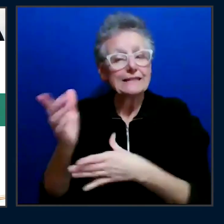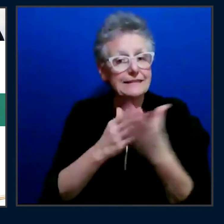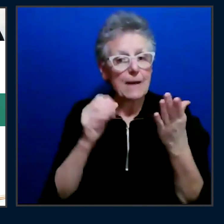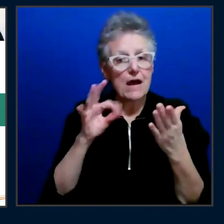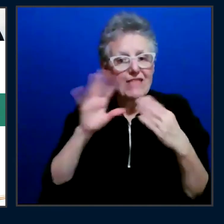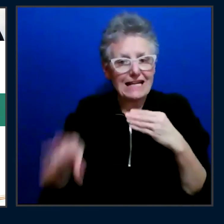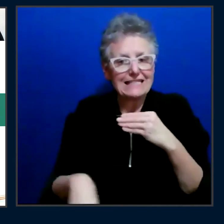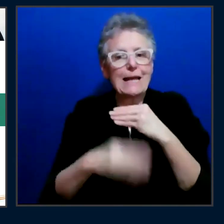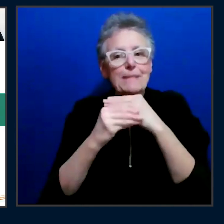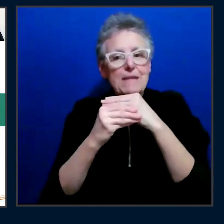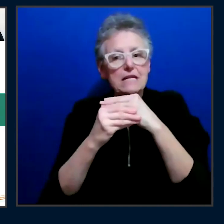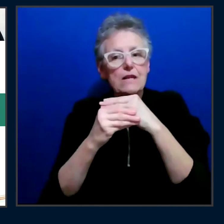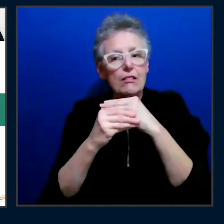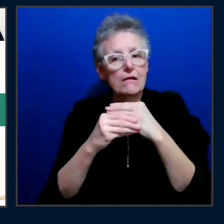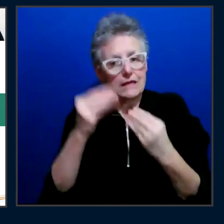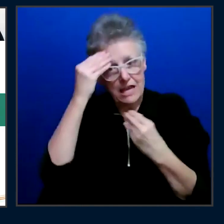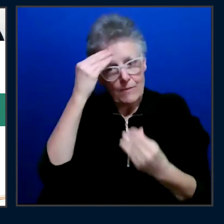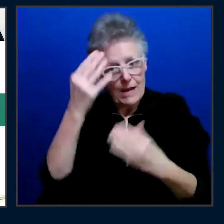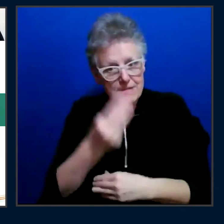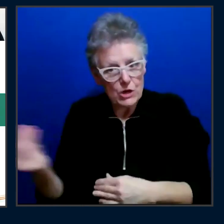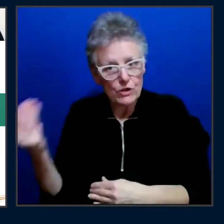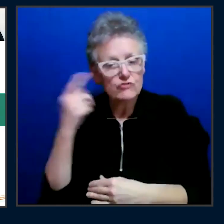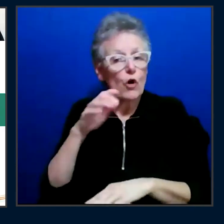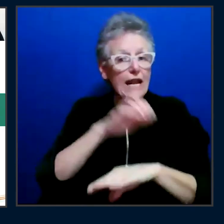that some of the supplemental materials